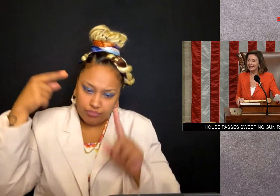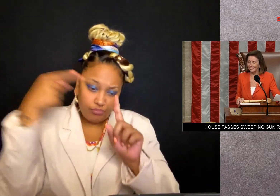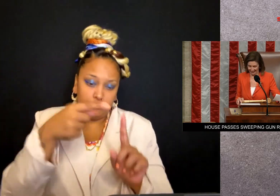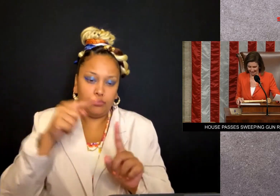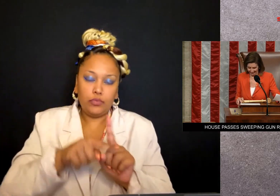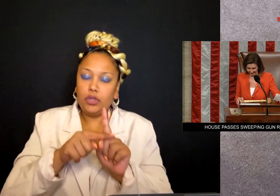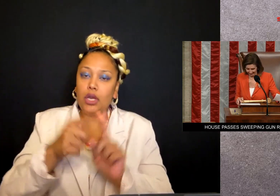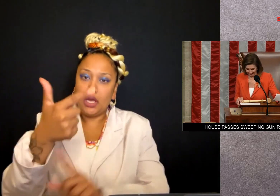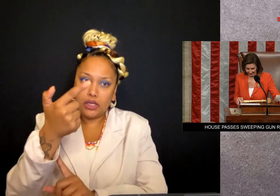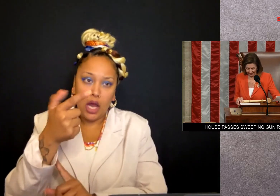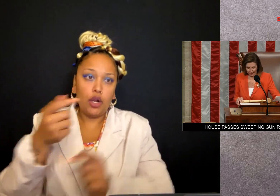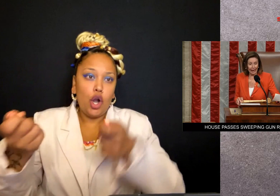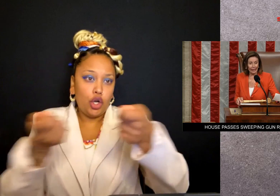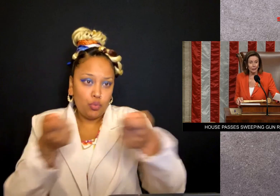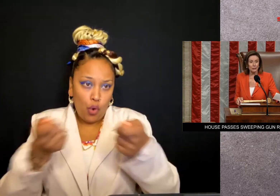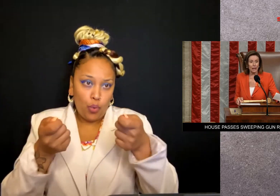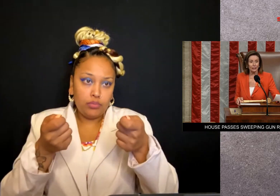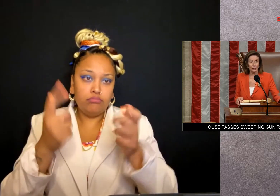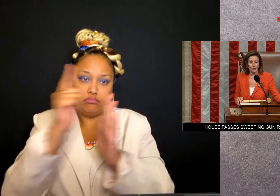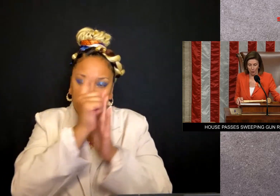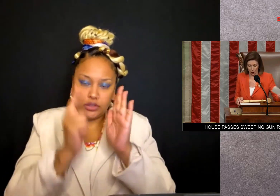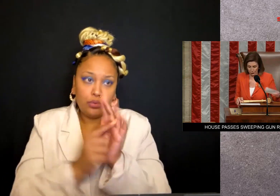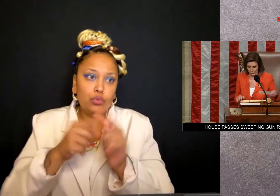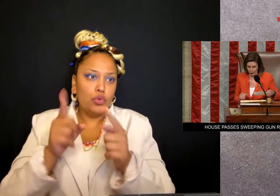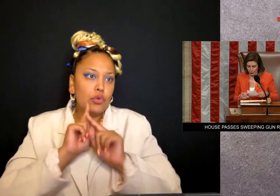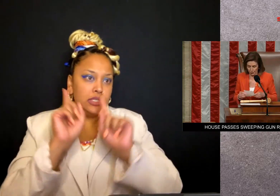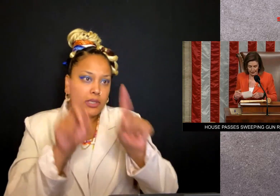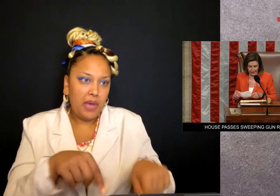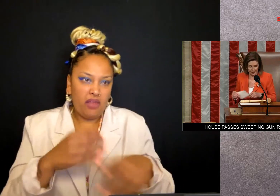on Wednesday the House of Representatives passed a wide ranging